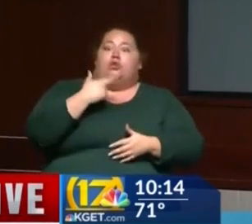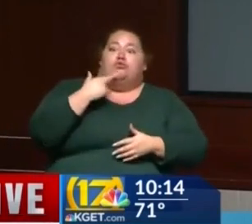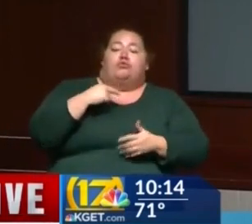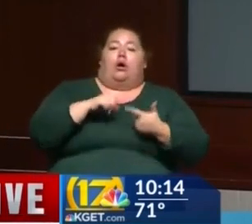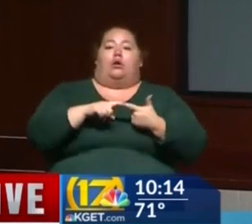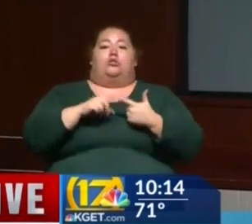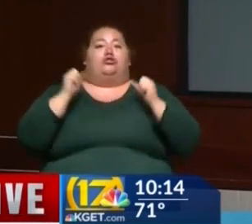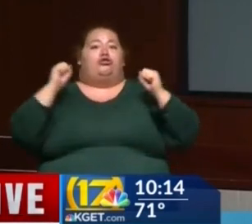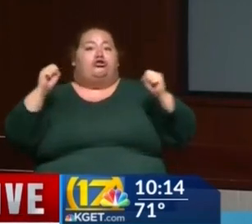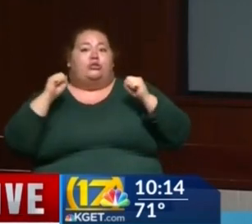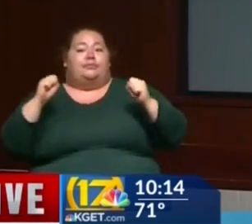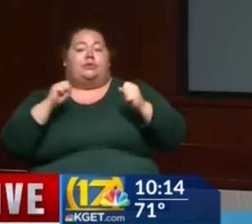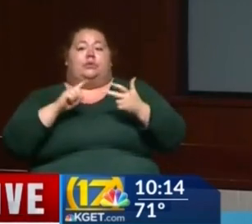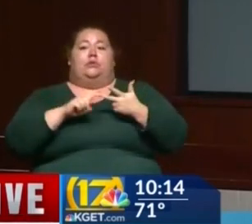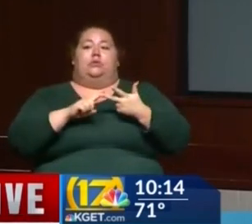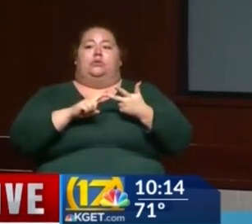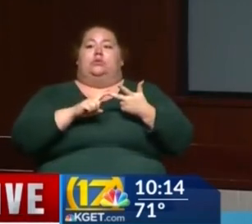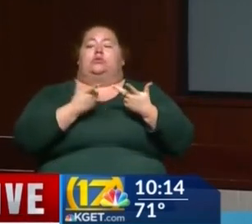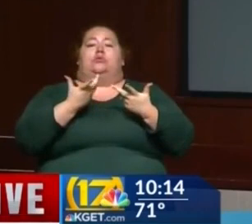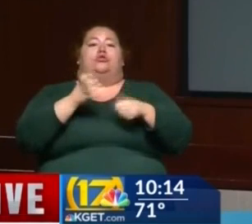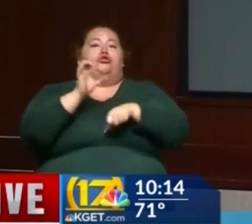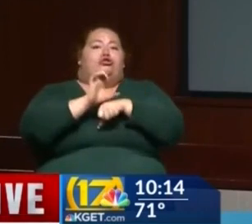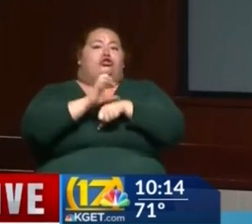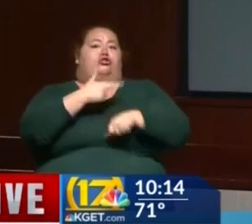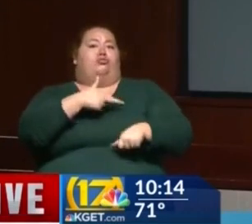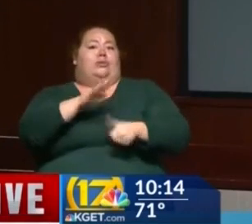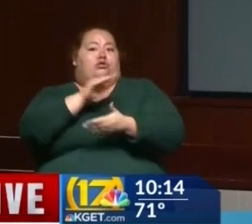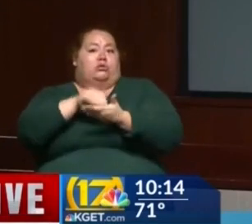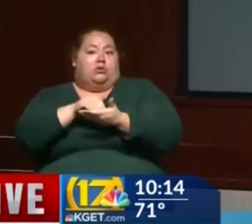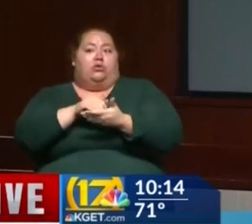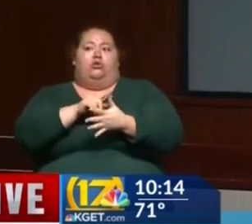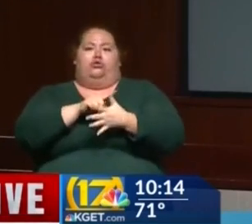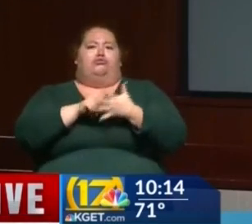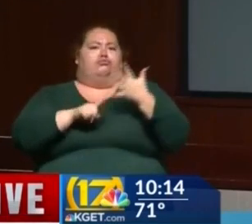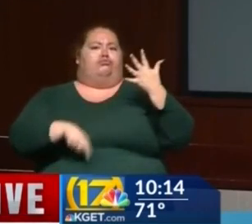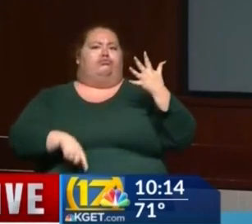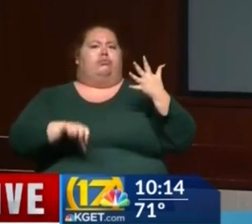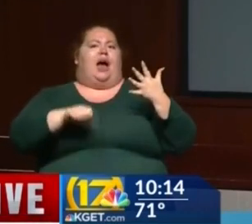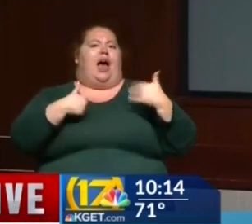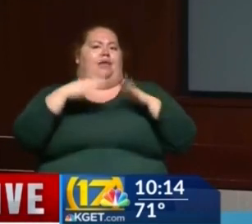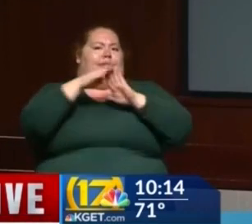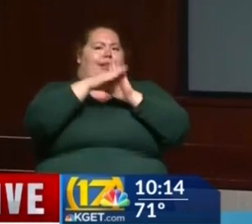INCREASED HOWEVER LIMITED REOPENING OF INDOOR OPERATIONS